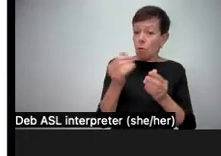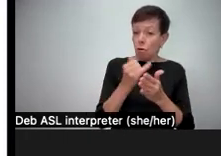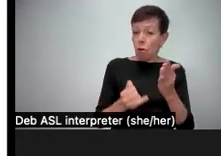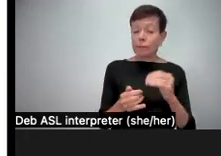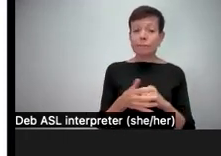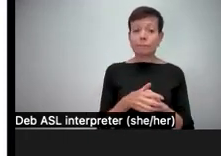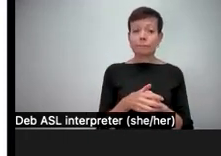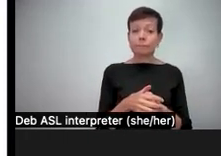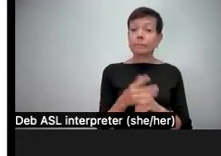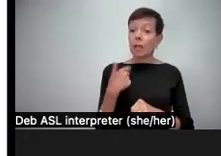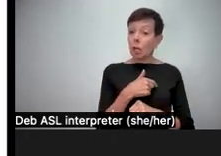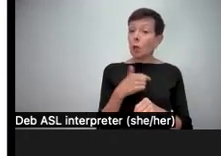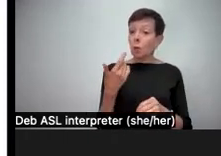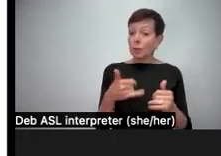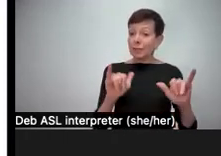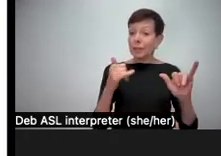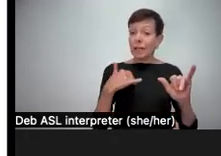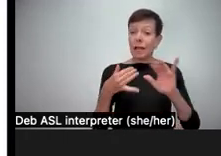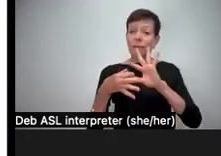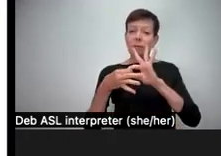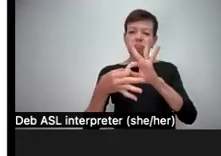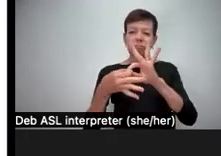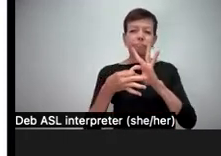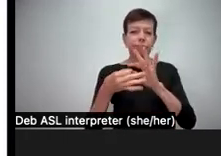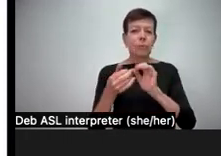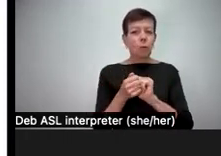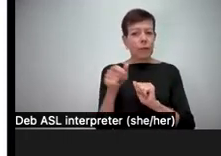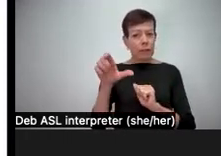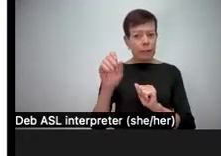they're responsible for conservation of the collection and maintenance of every public art